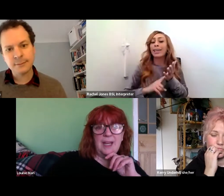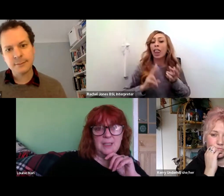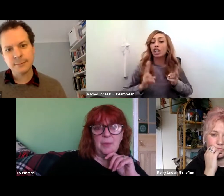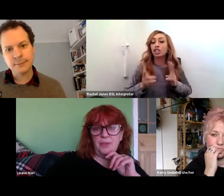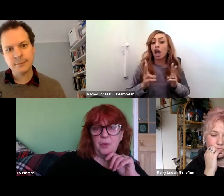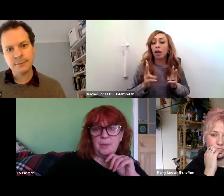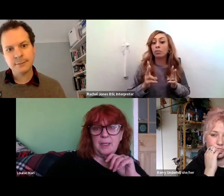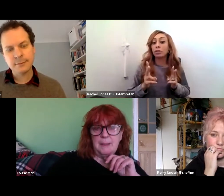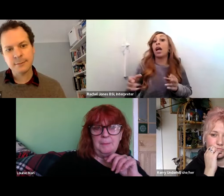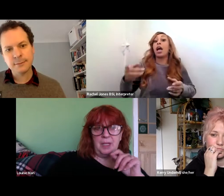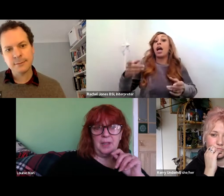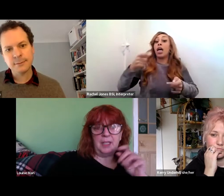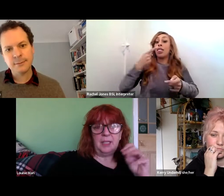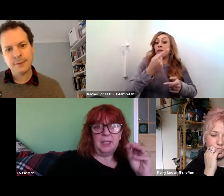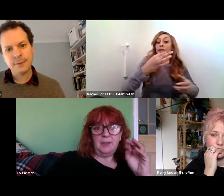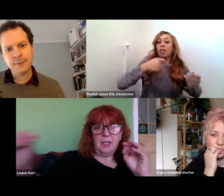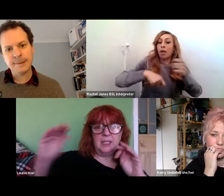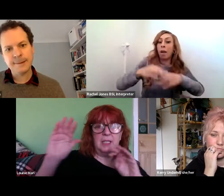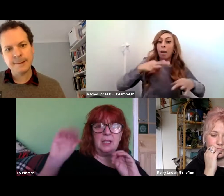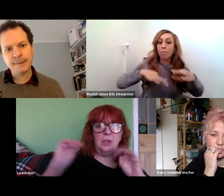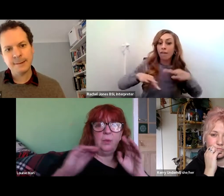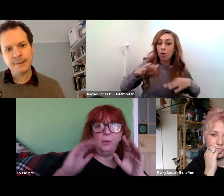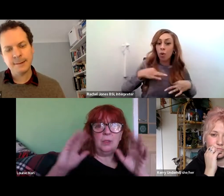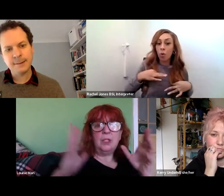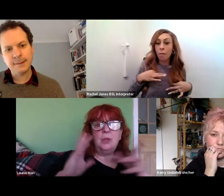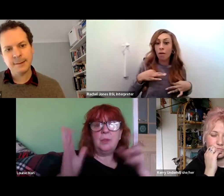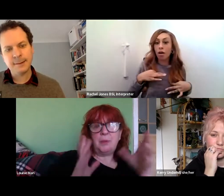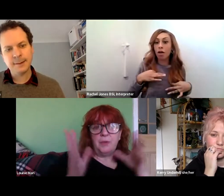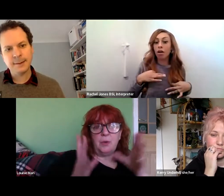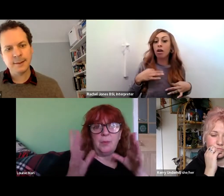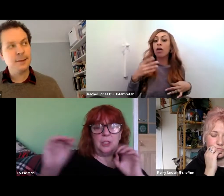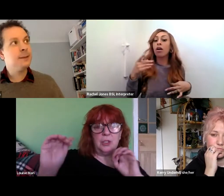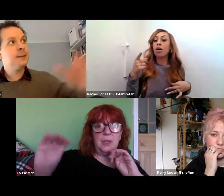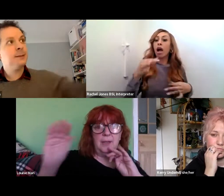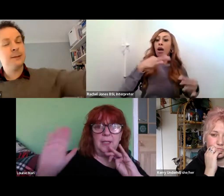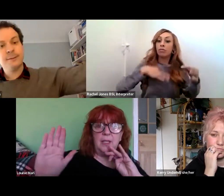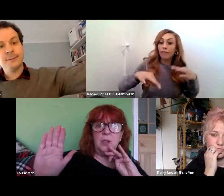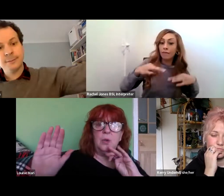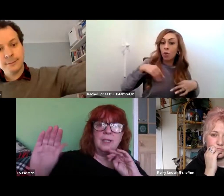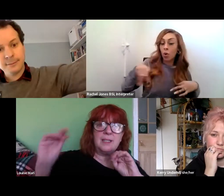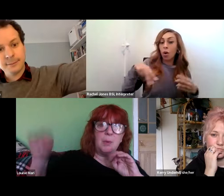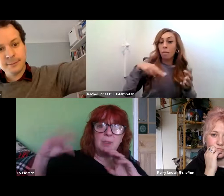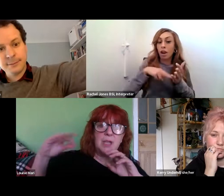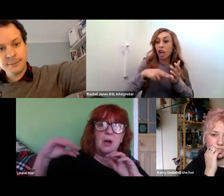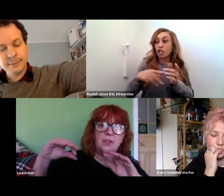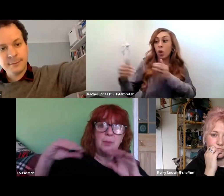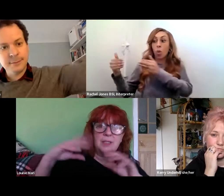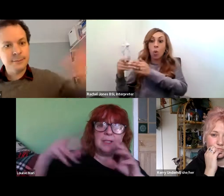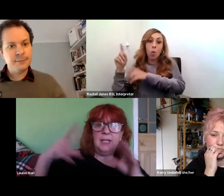as a performer, I think the idea that you would perform, Nigel, and then in the corner someone would afterwards